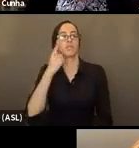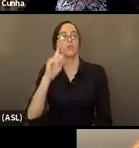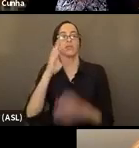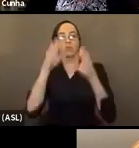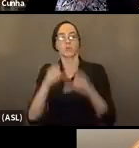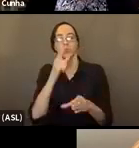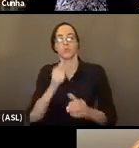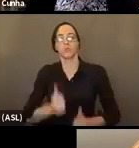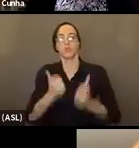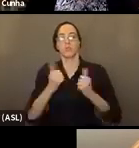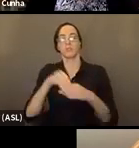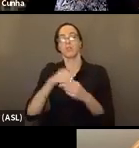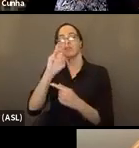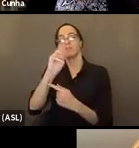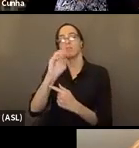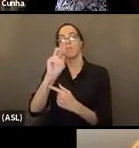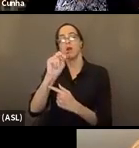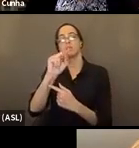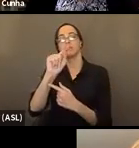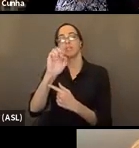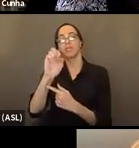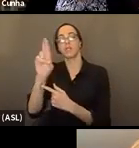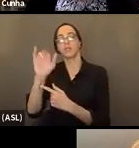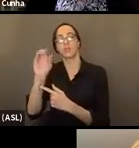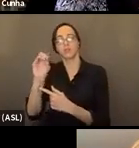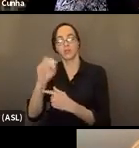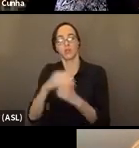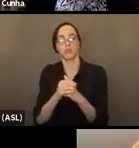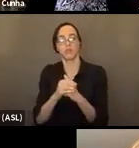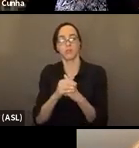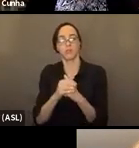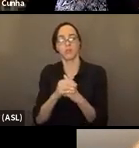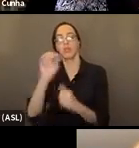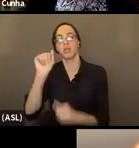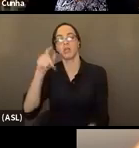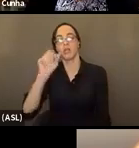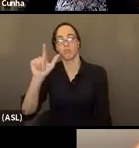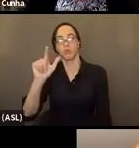april was looking for help on where to take the ladies she the lady didn't know where to go